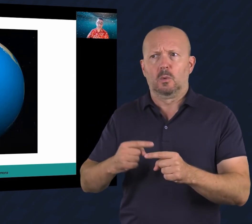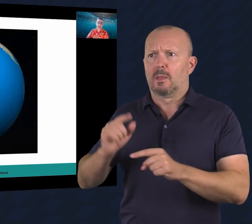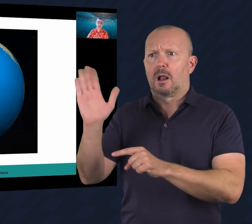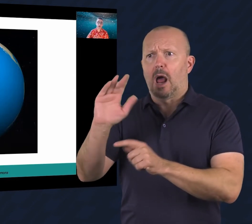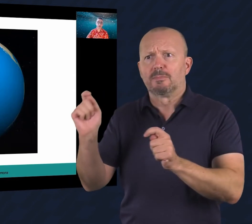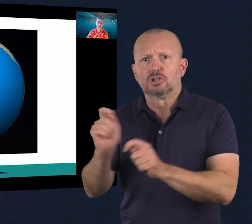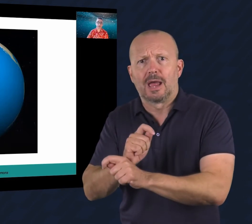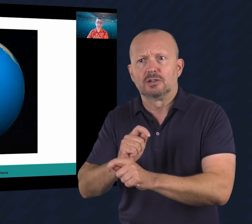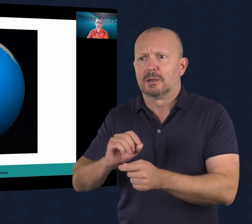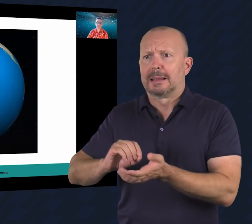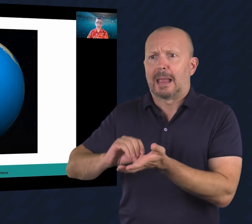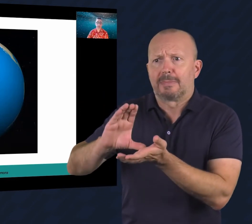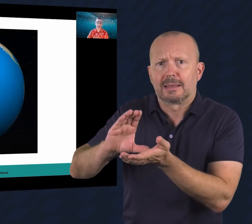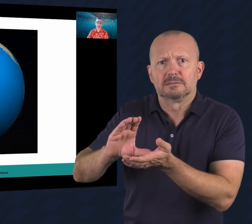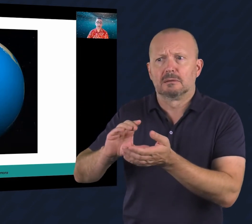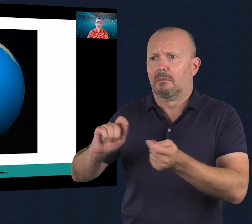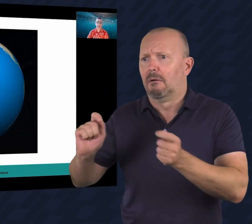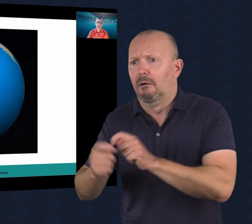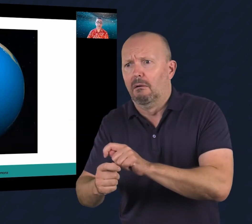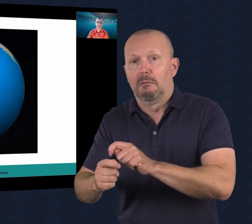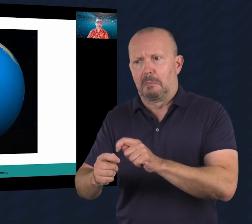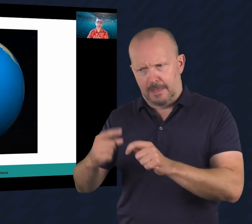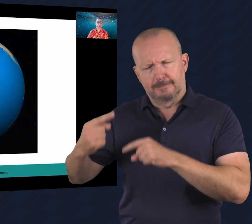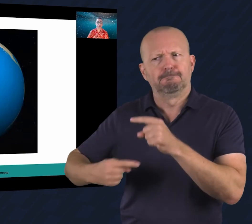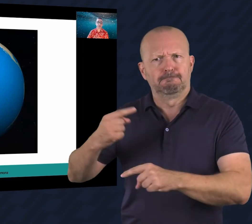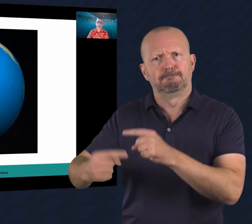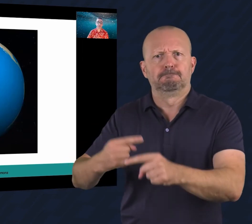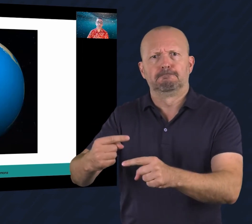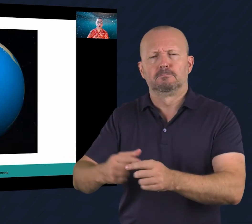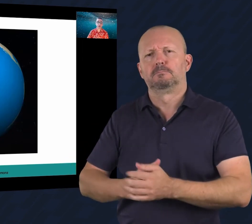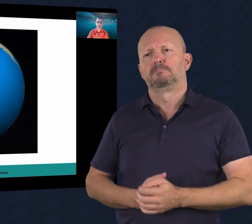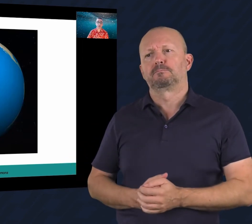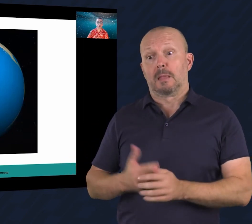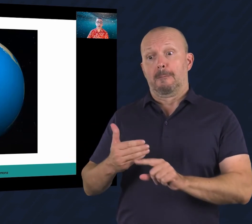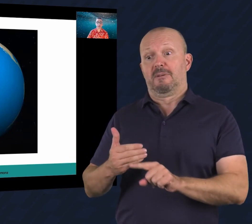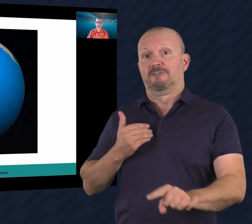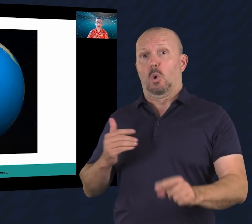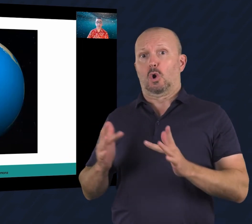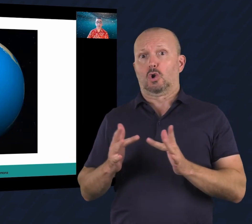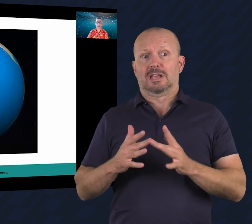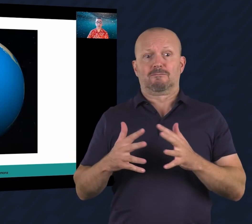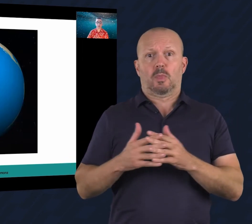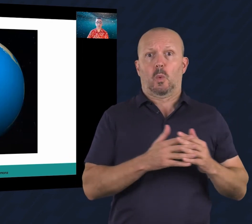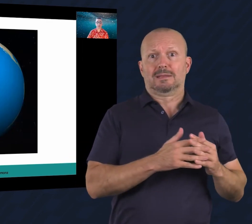and of climate change. As Dr Tarisi Vunidilo said to me, pre-contact with the West, our people were astronomers,